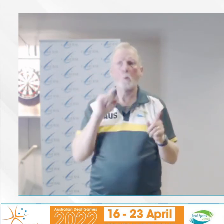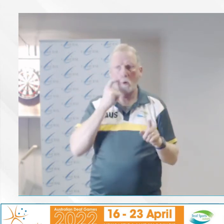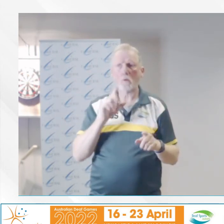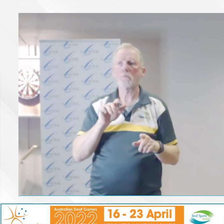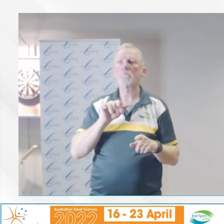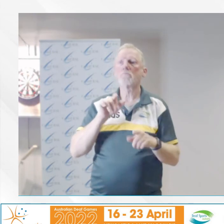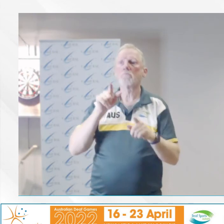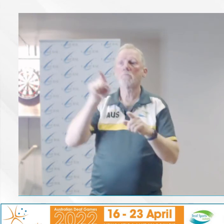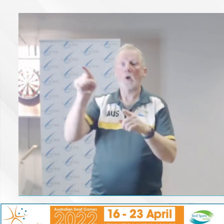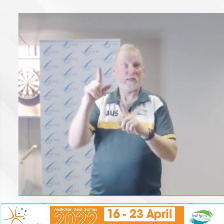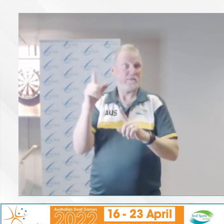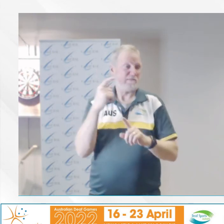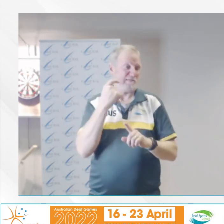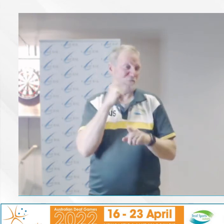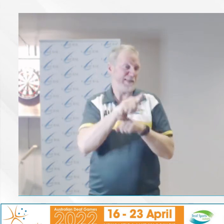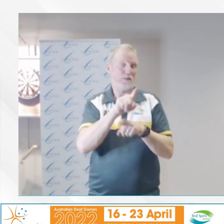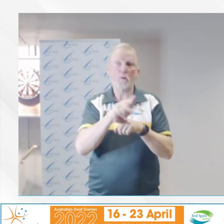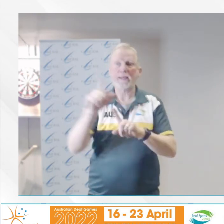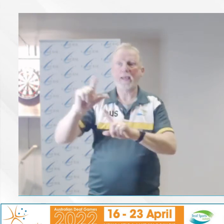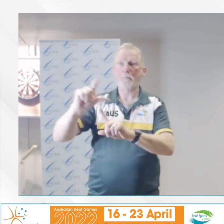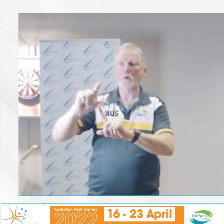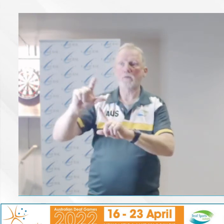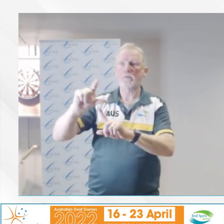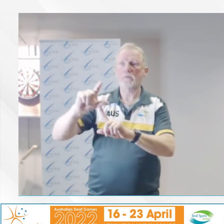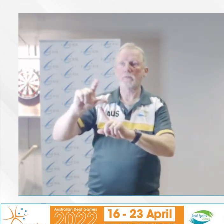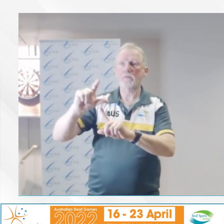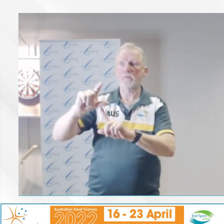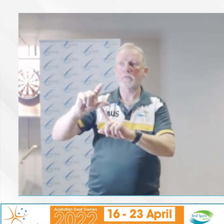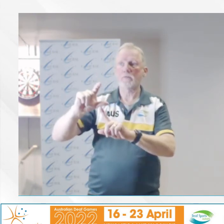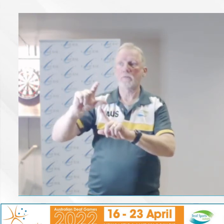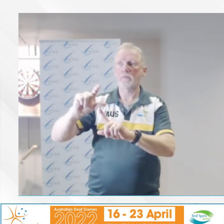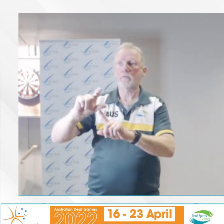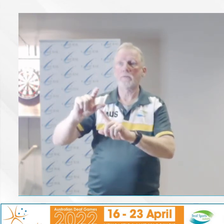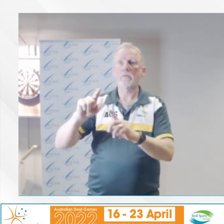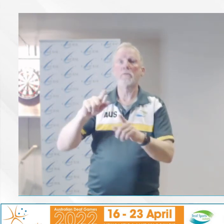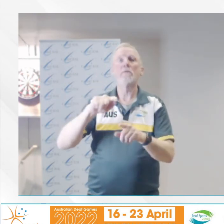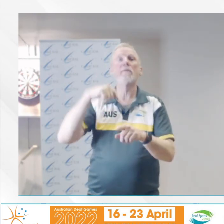last time we will be here that's not the last time we will be here we're also heading out to canberra